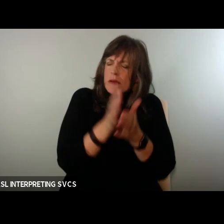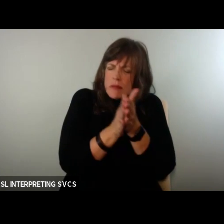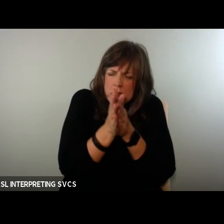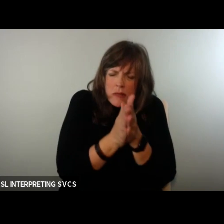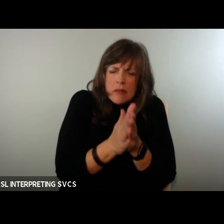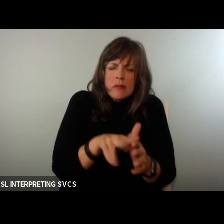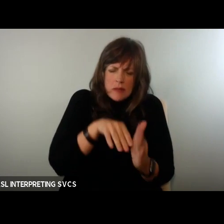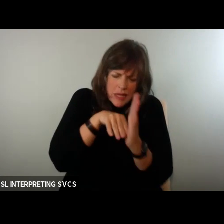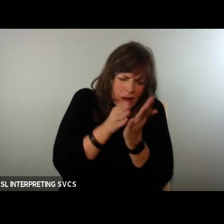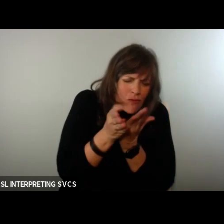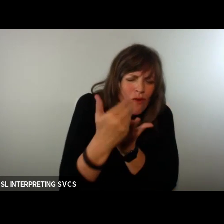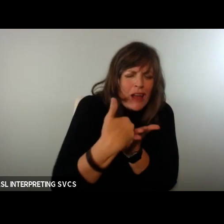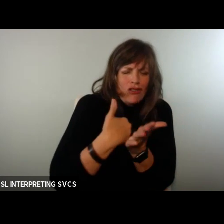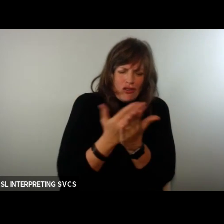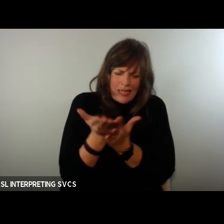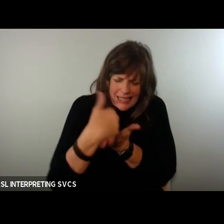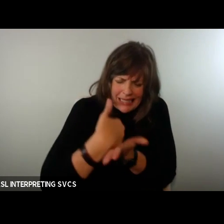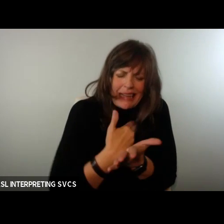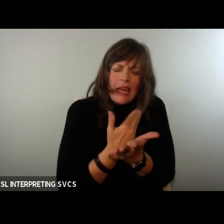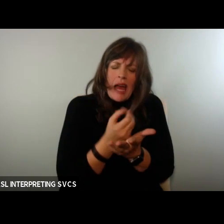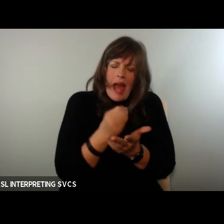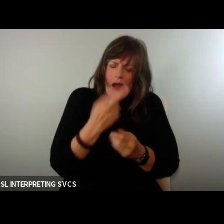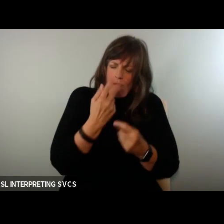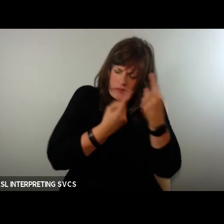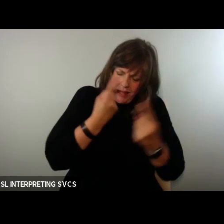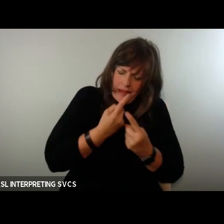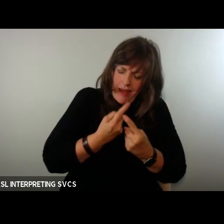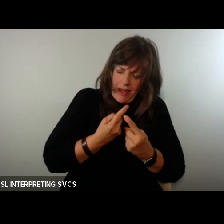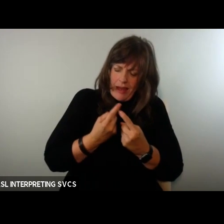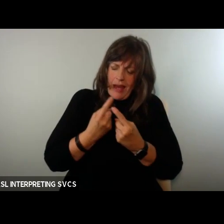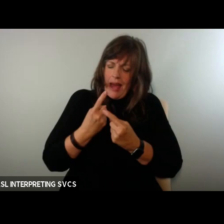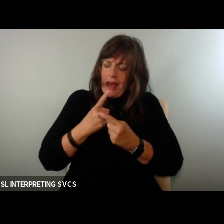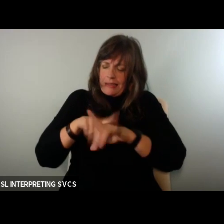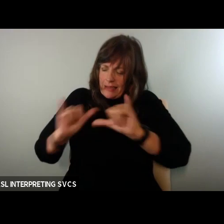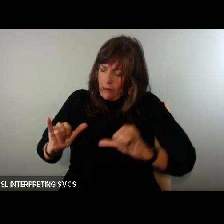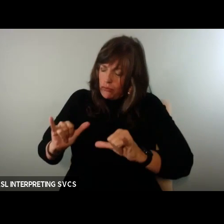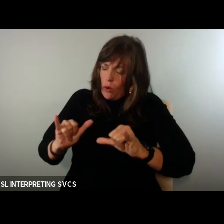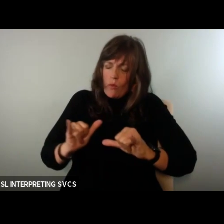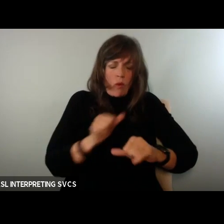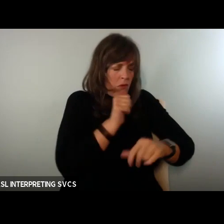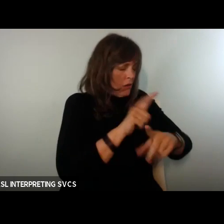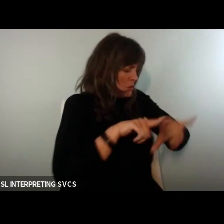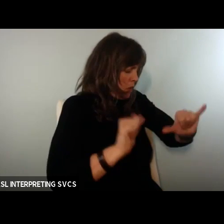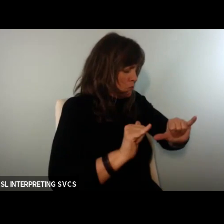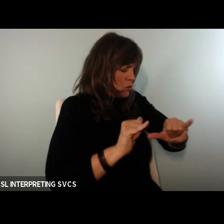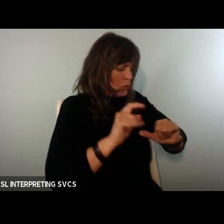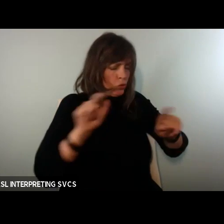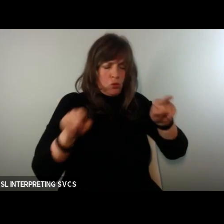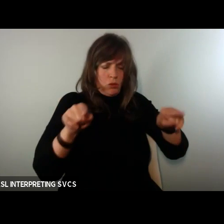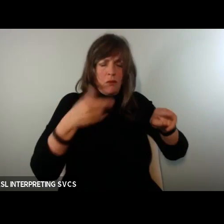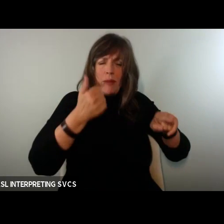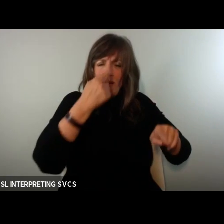about whether synchronous or asynchronous tools are best suited for our particular tasks. Speaking personally,